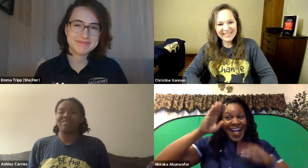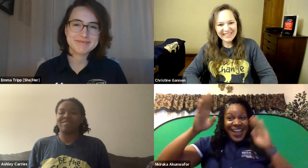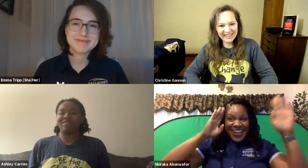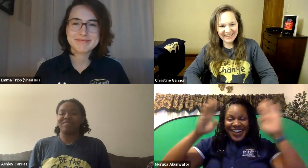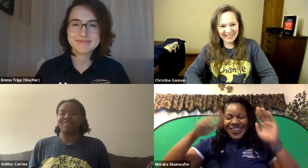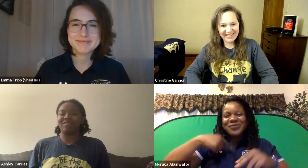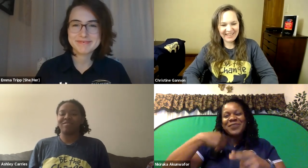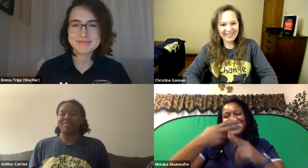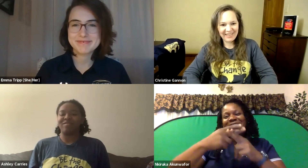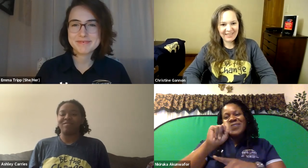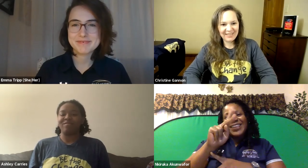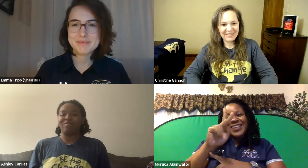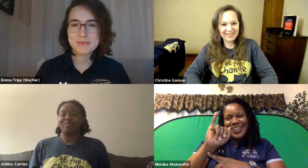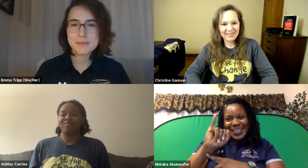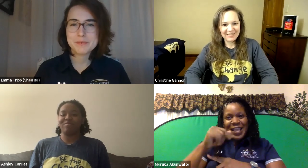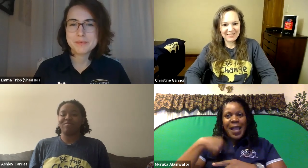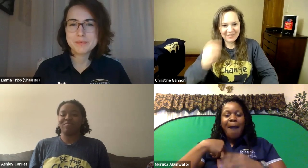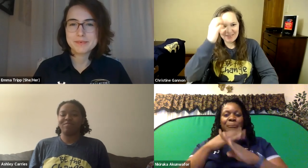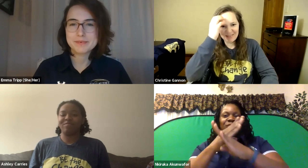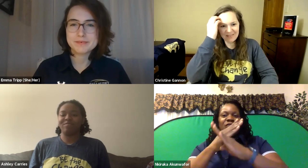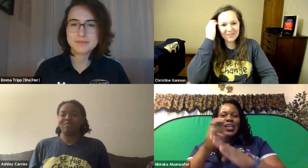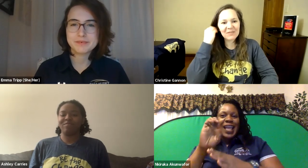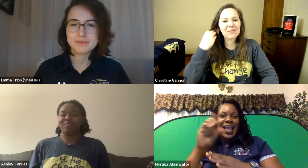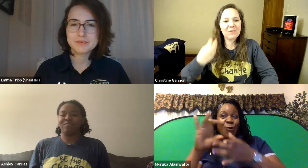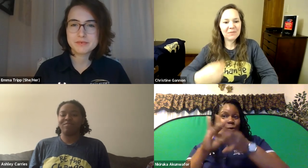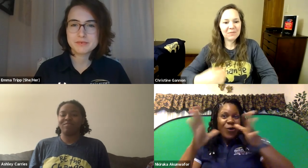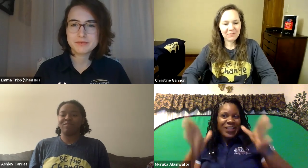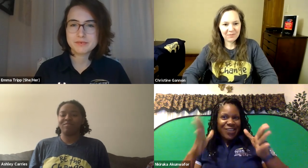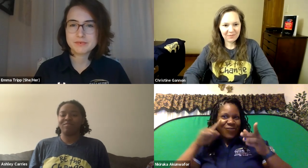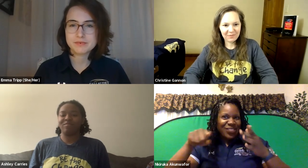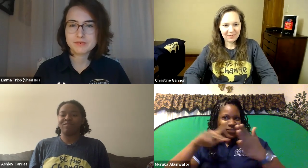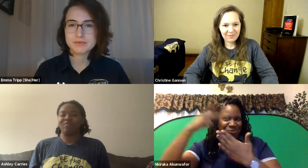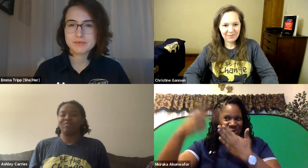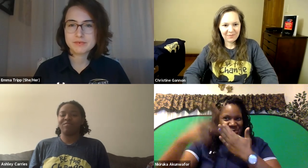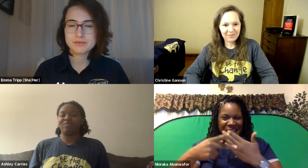Hello, my name is Nki. I'm the prevention education coordinator for this program.